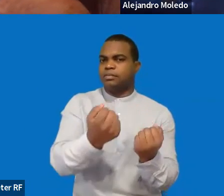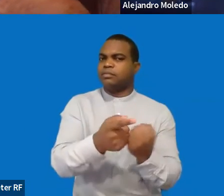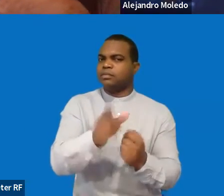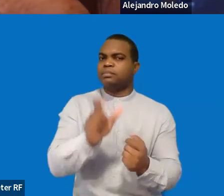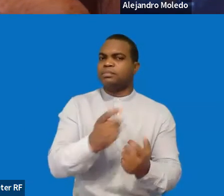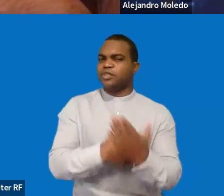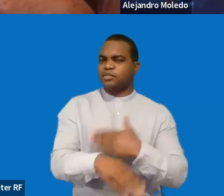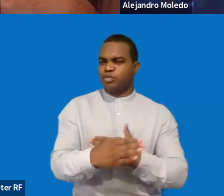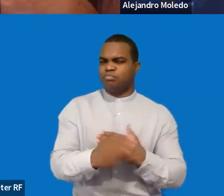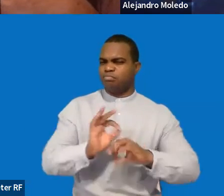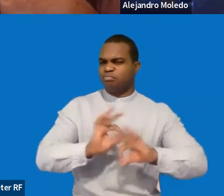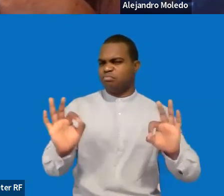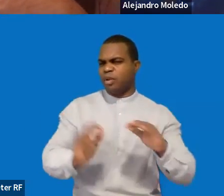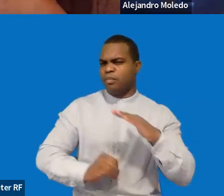But the possibilities are there.